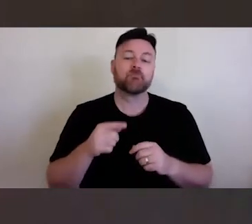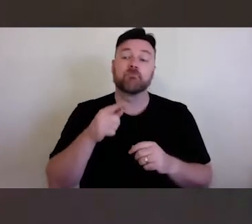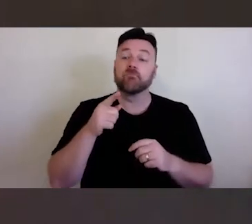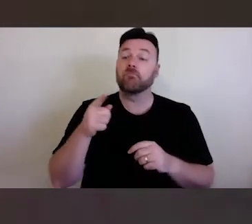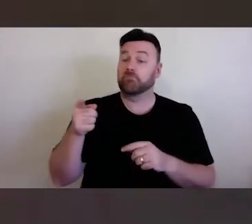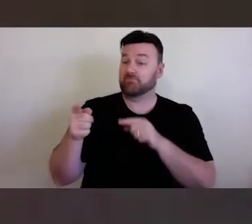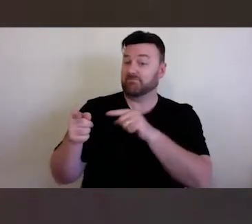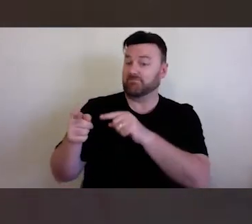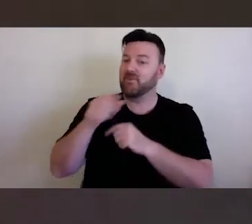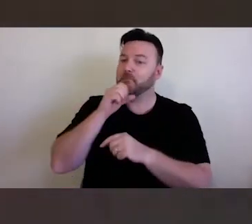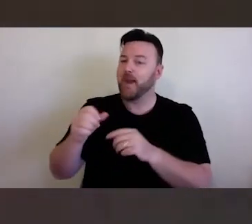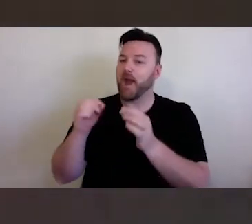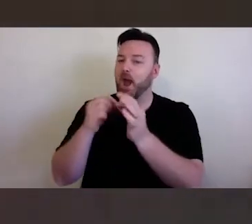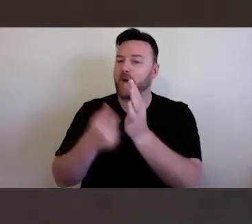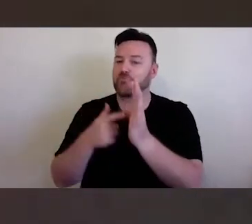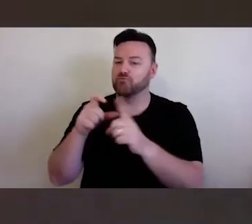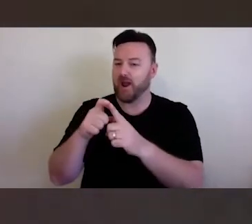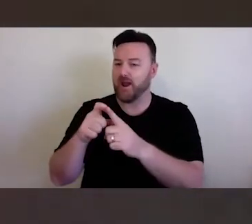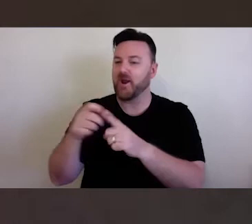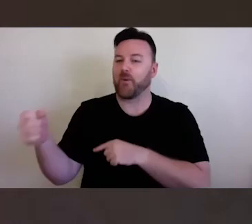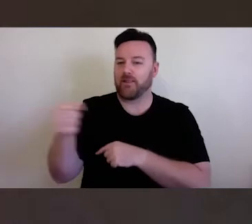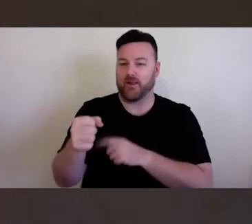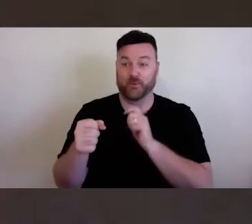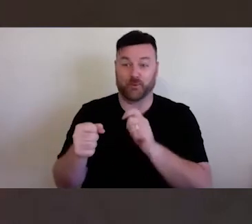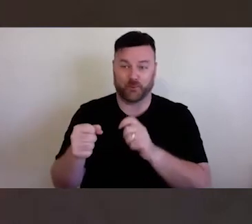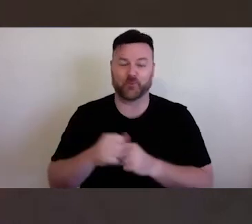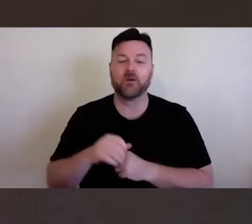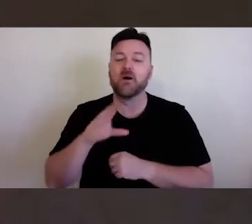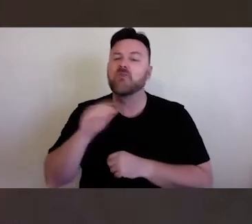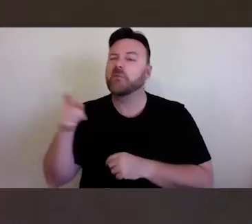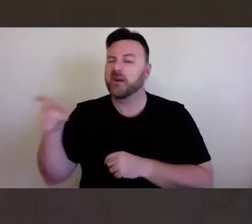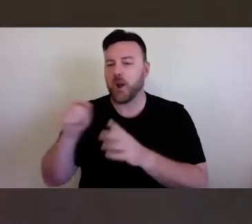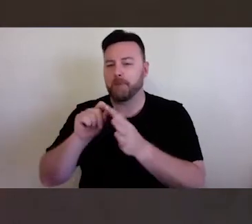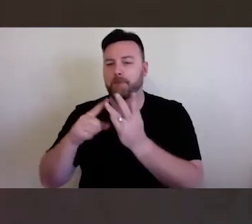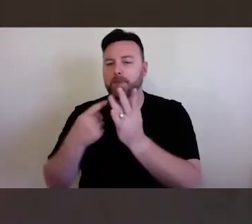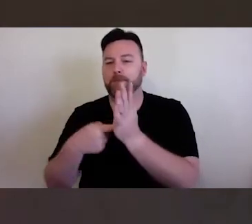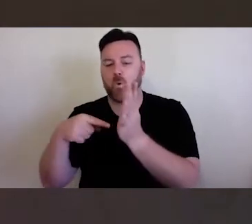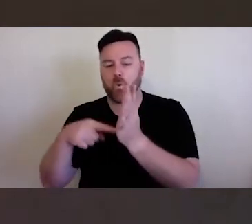seconds. That's ginning us from Port Hedland in Western Australia. The